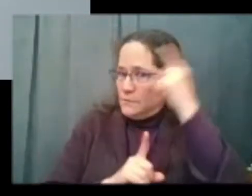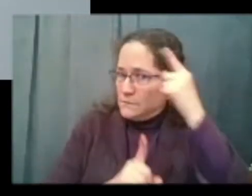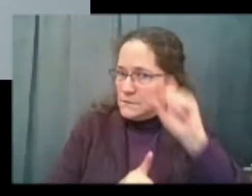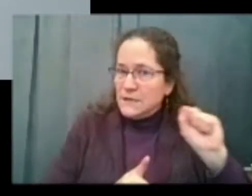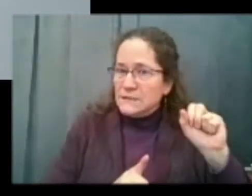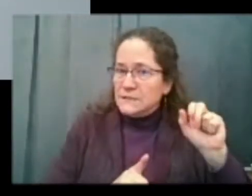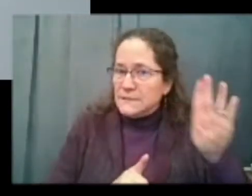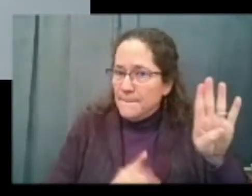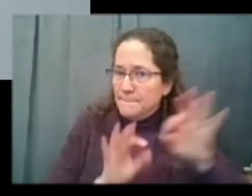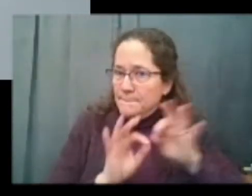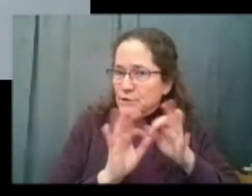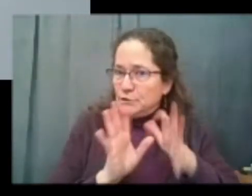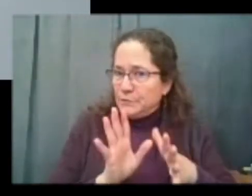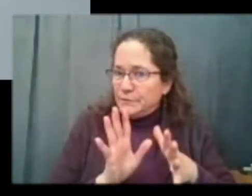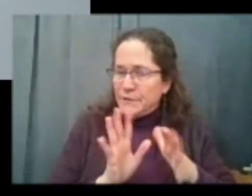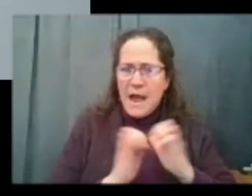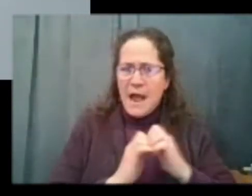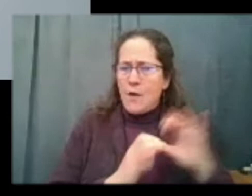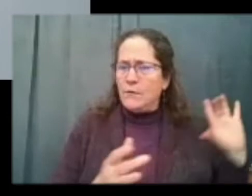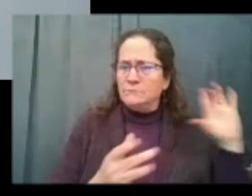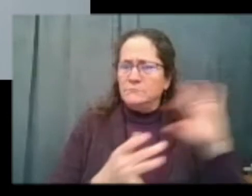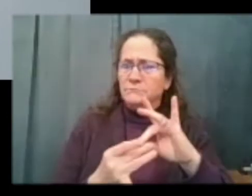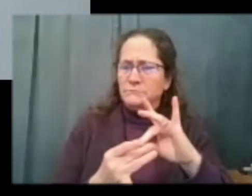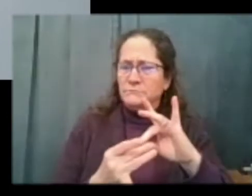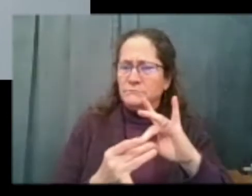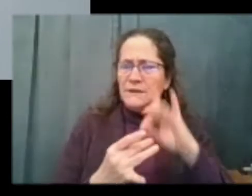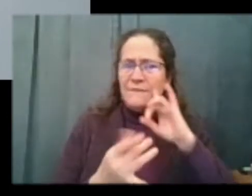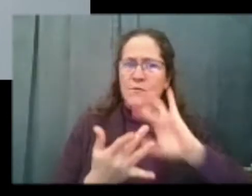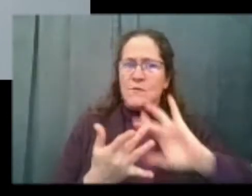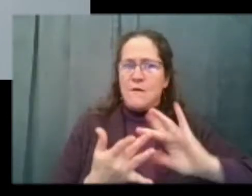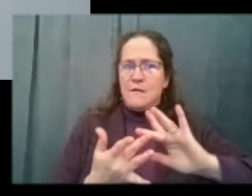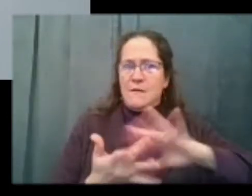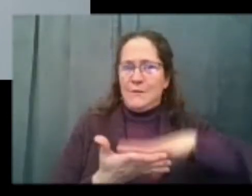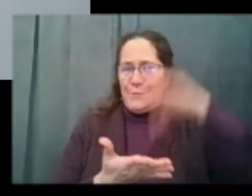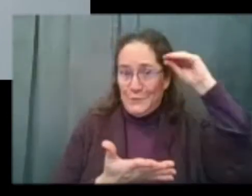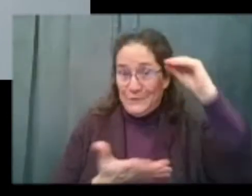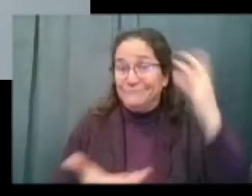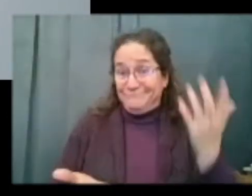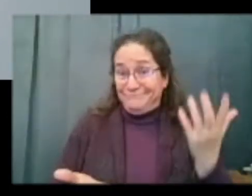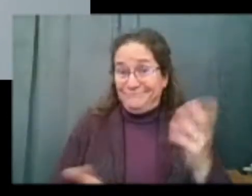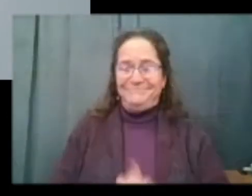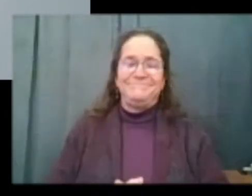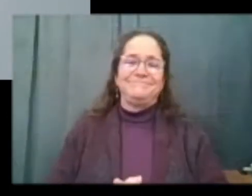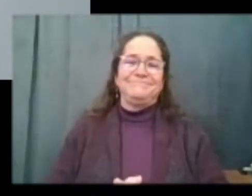that you need sub interpreter virtually for online learning, you also want to think about the fact